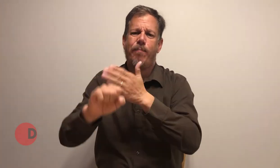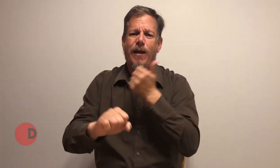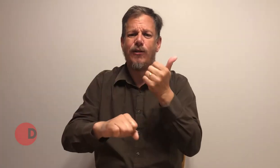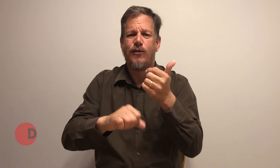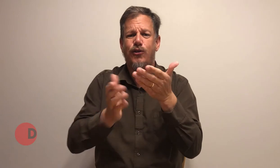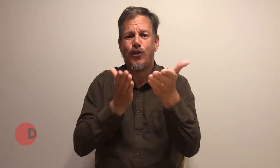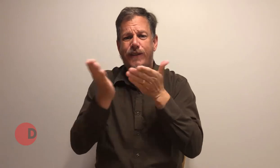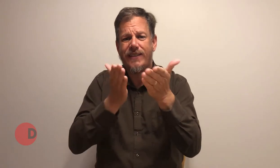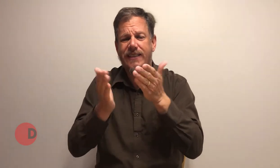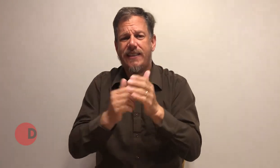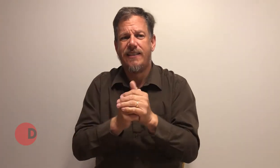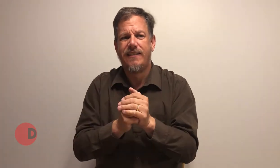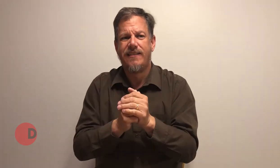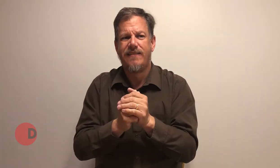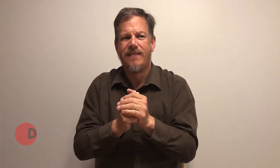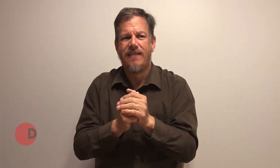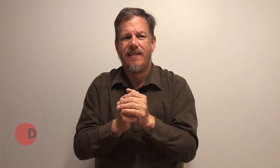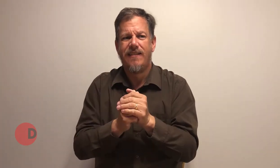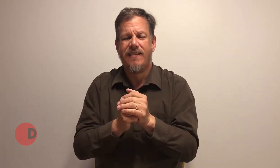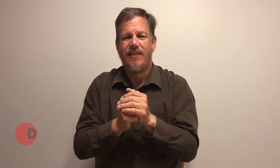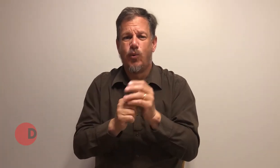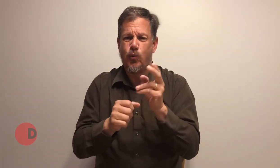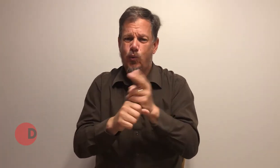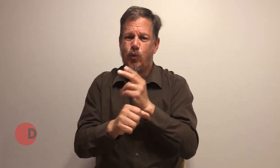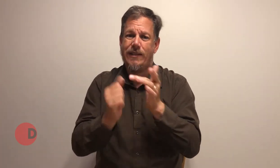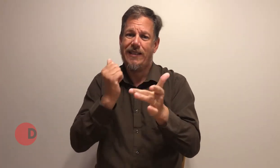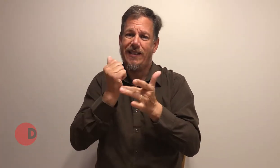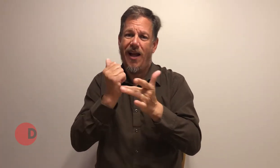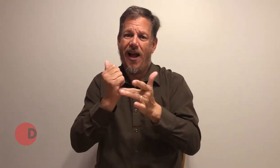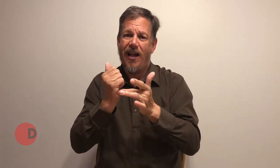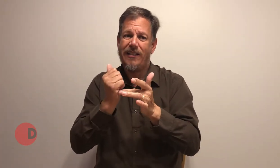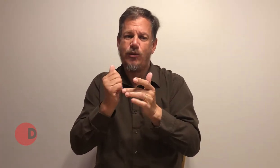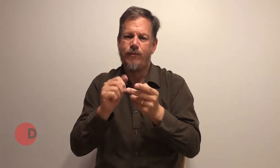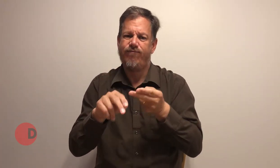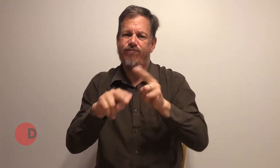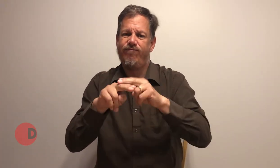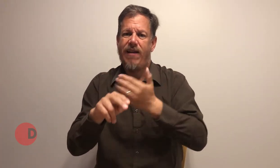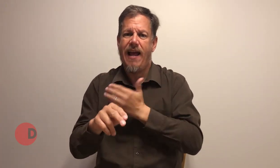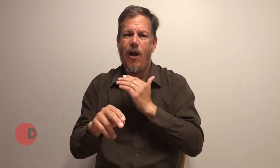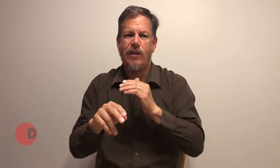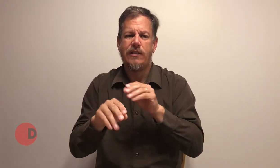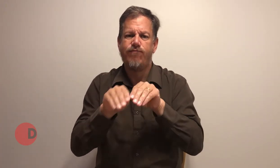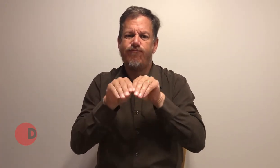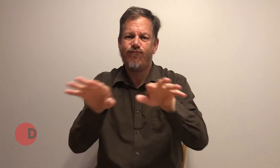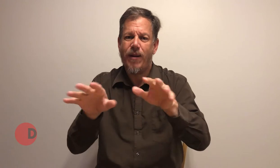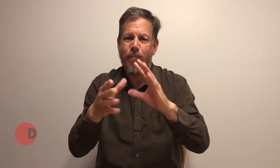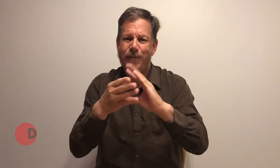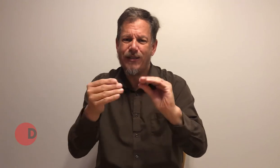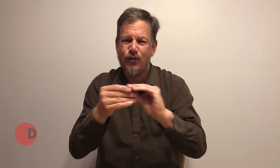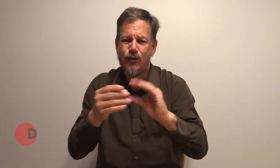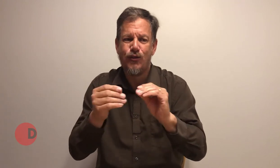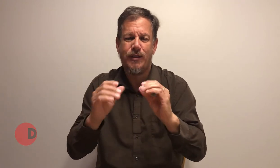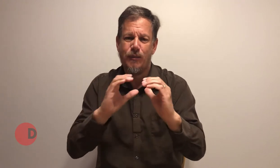advocate for better services. We can use technology to increase messaging, communication,